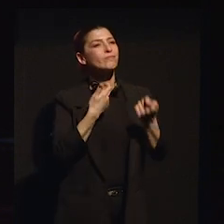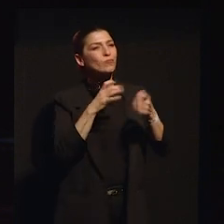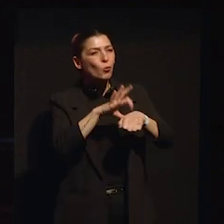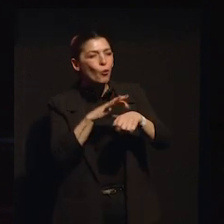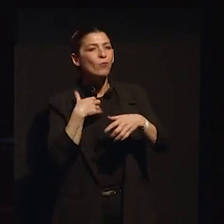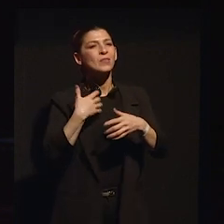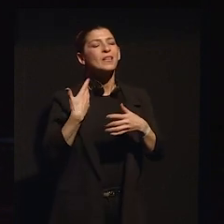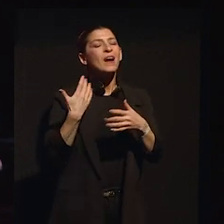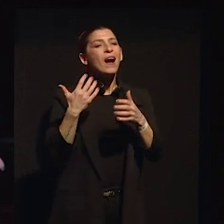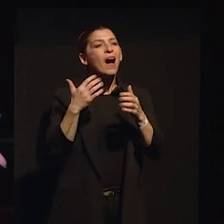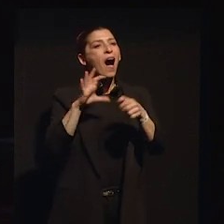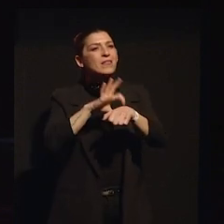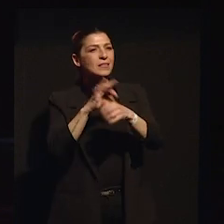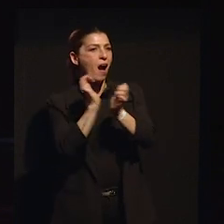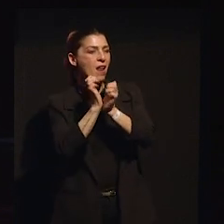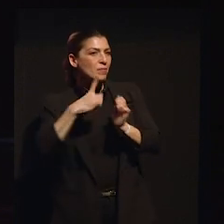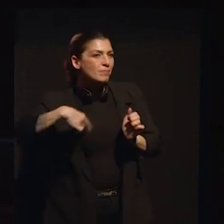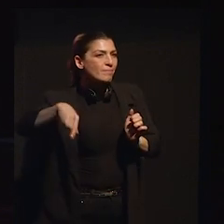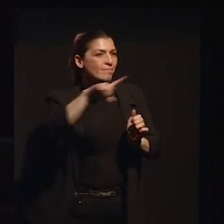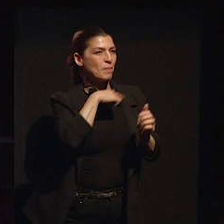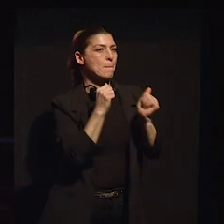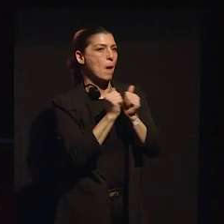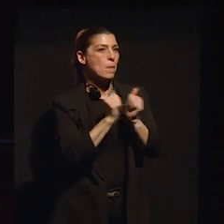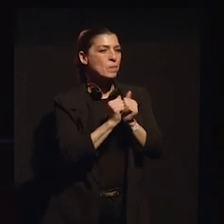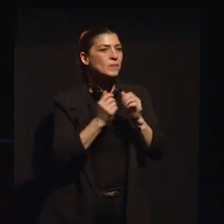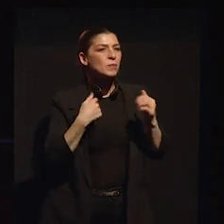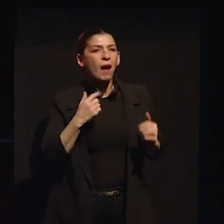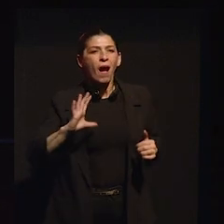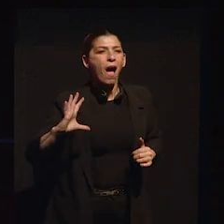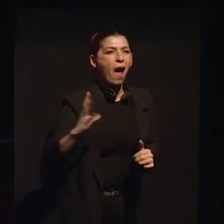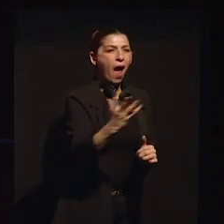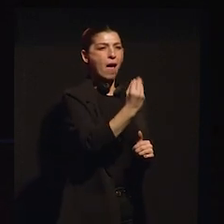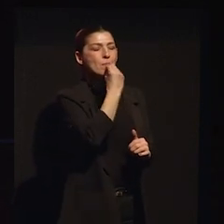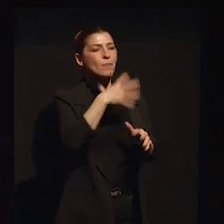I worked as a breath therapist for cancer patients. There were doctors, patients’ relatives, etc. And...